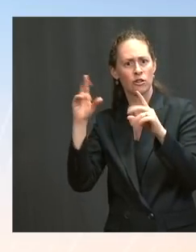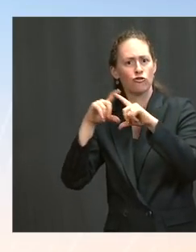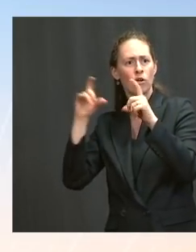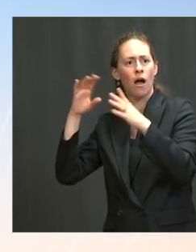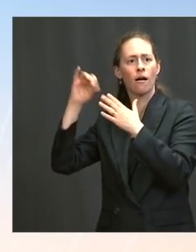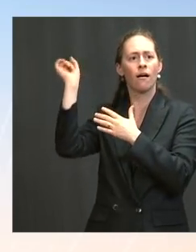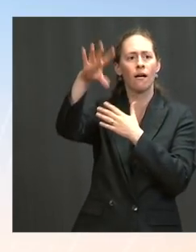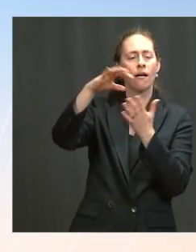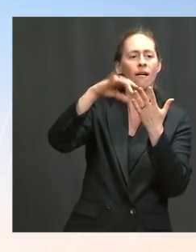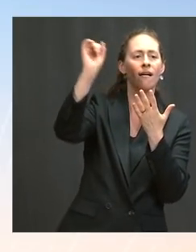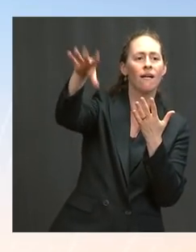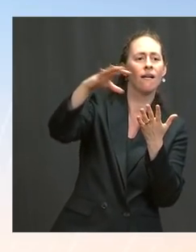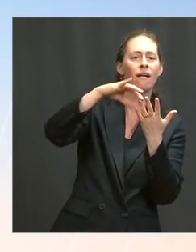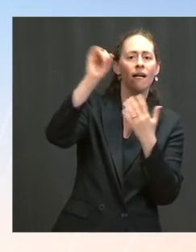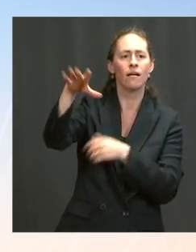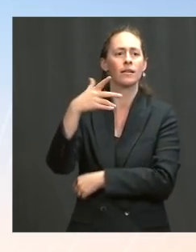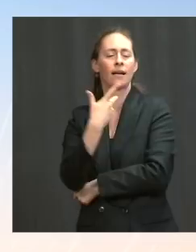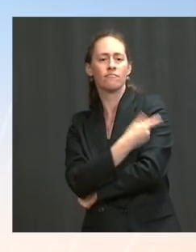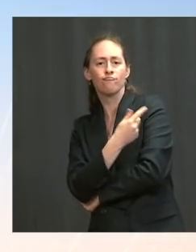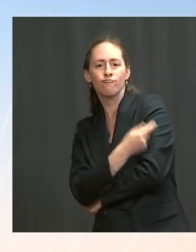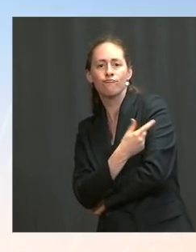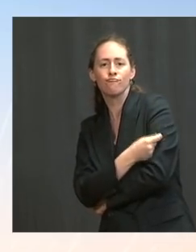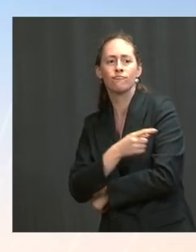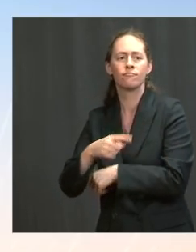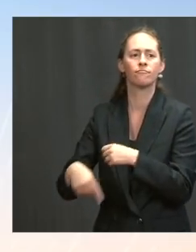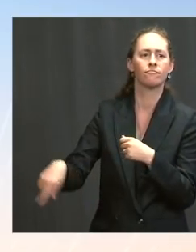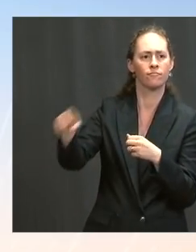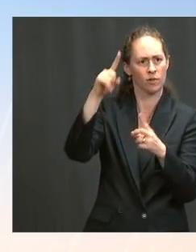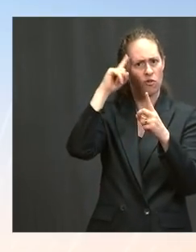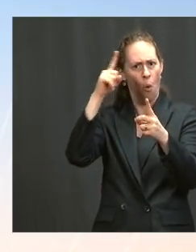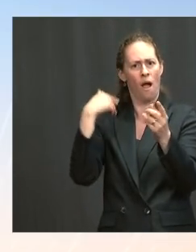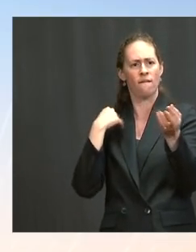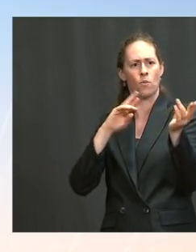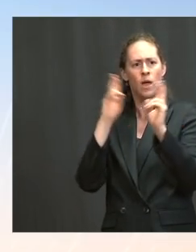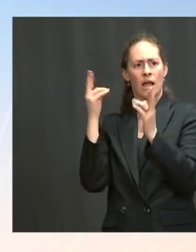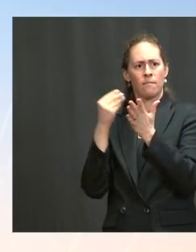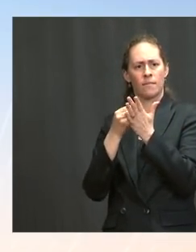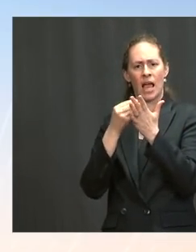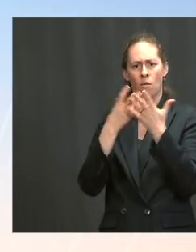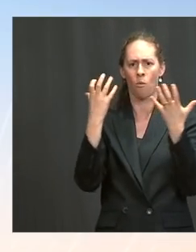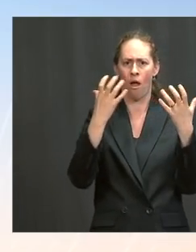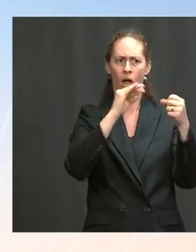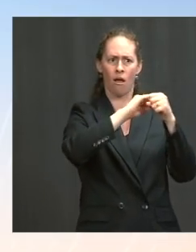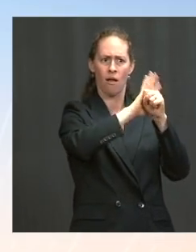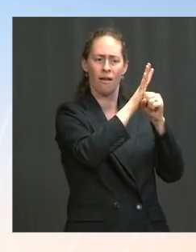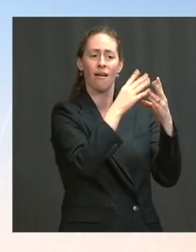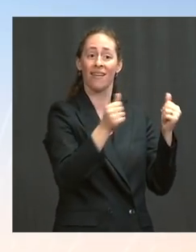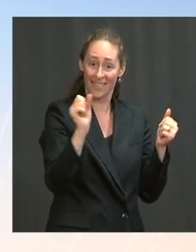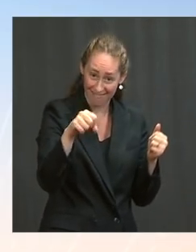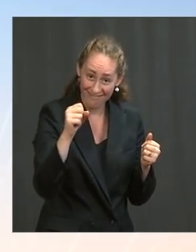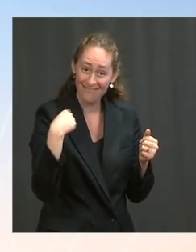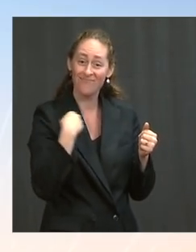We're -- it's going to put us on the path to beating the virus, not -- Ms. Psaki: It did those things as well. It was a pretty good bill and piece of legislation.